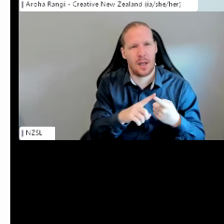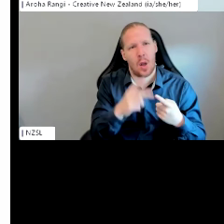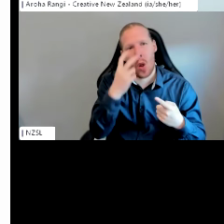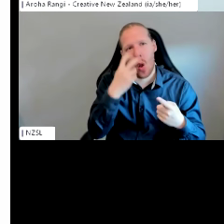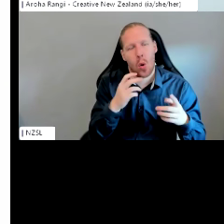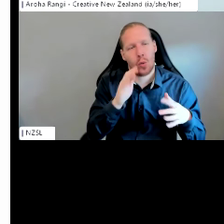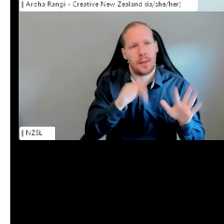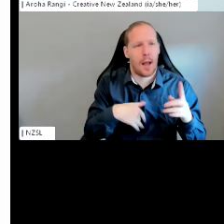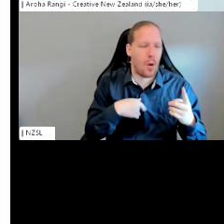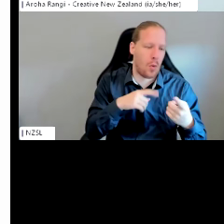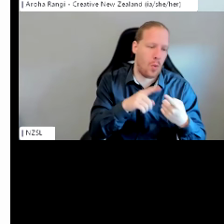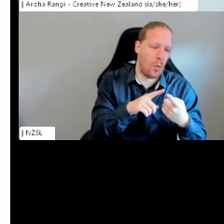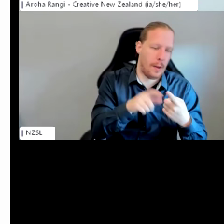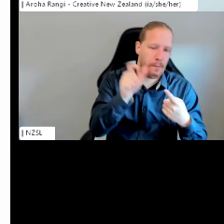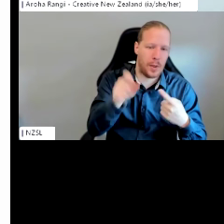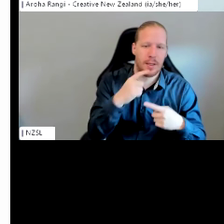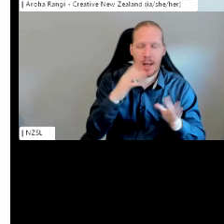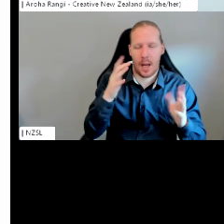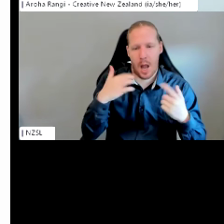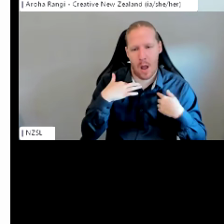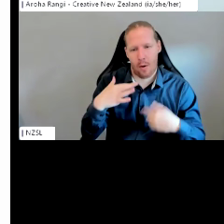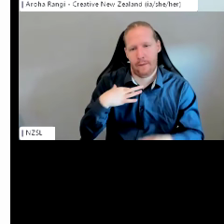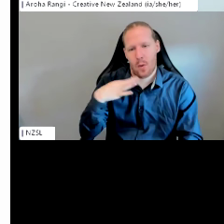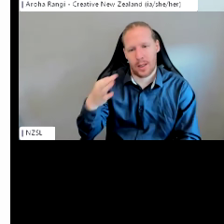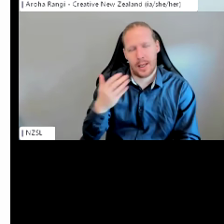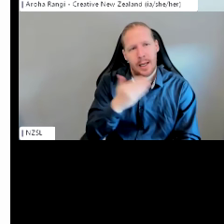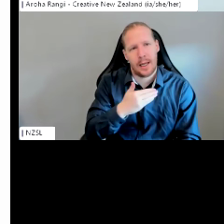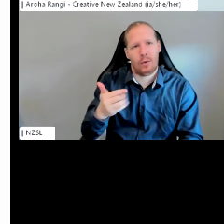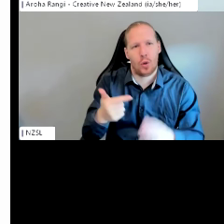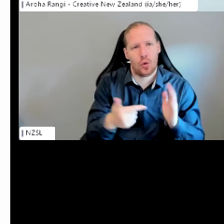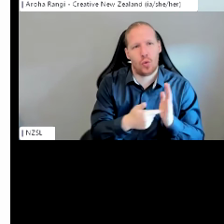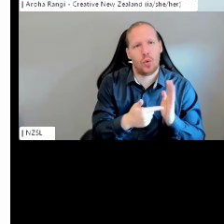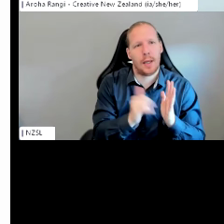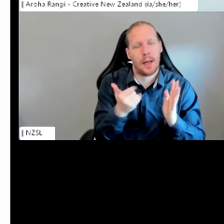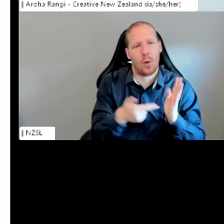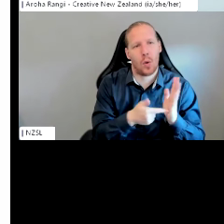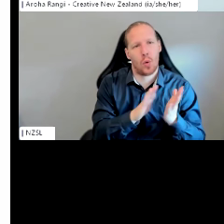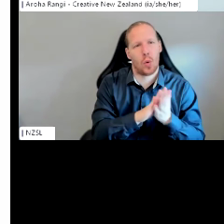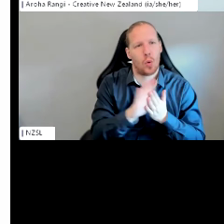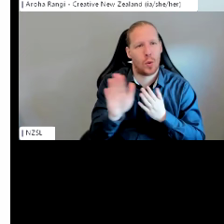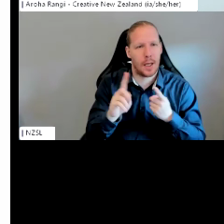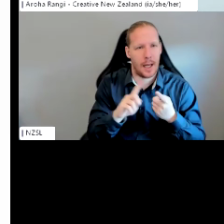and Thursday. Well a lot of older people now have caring responsibilities either with family or or